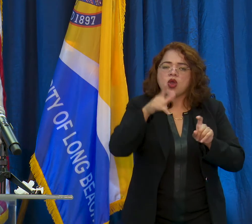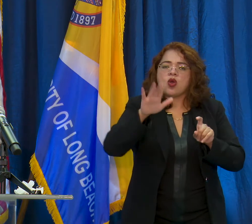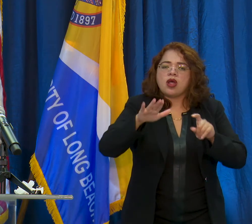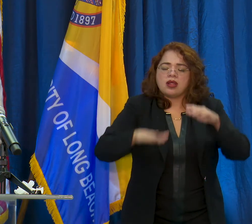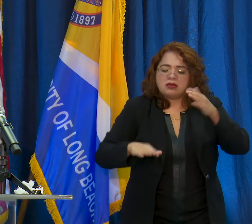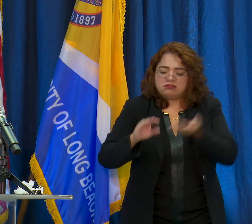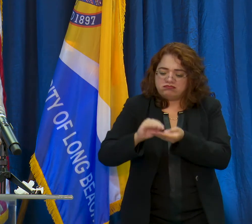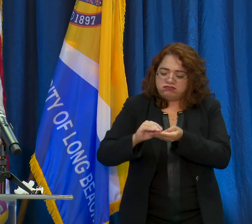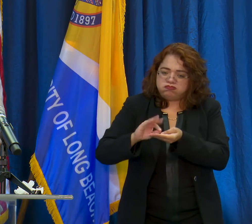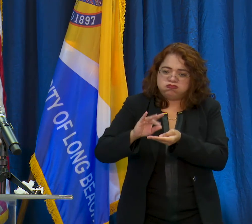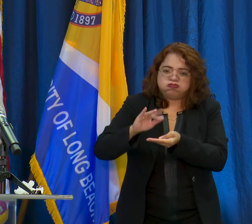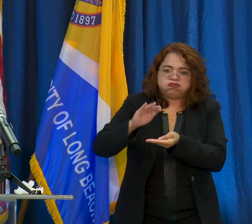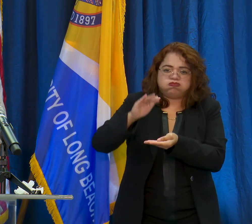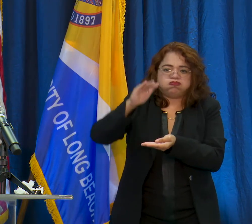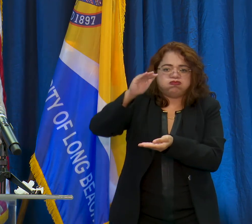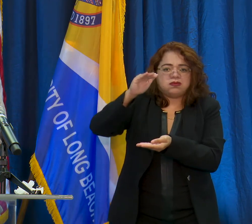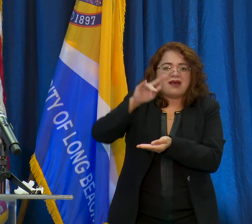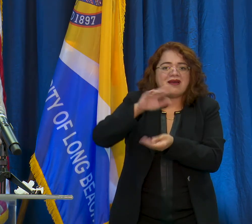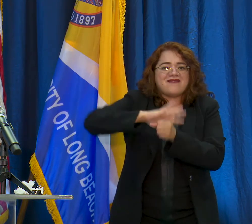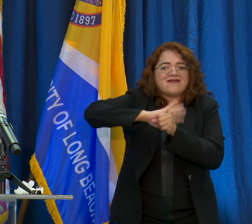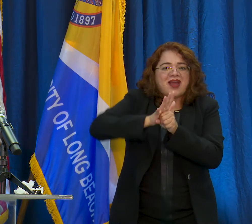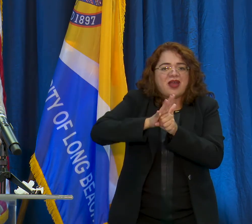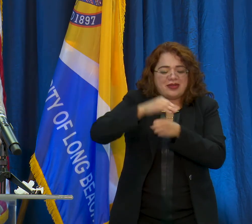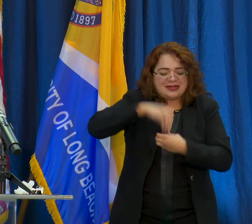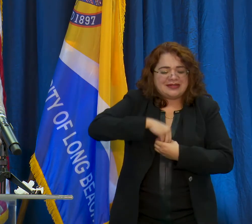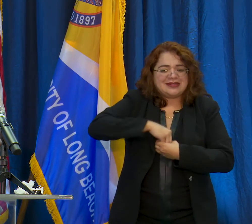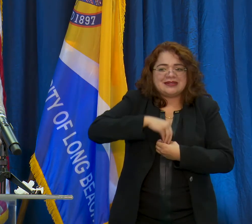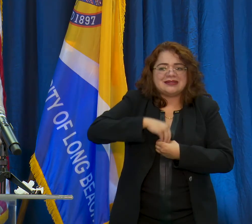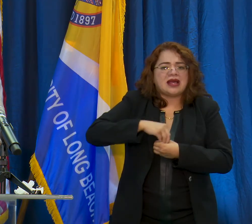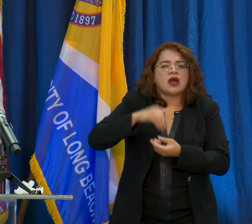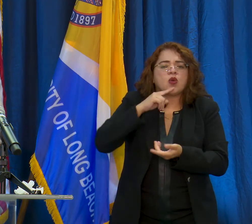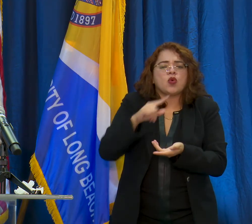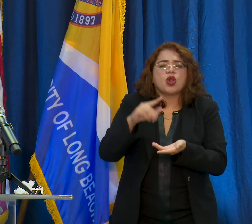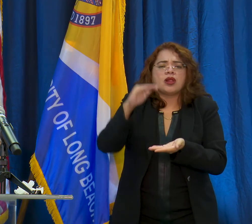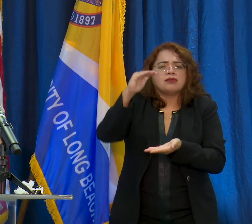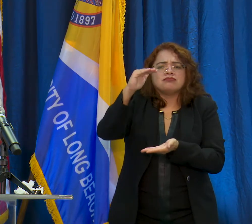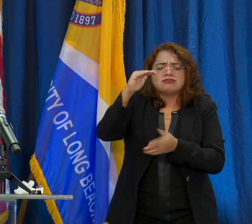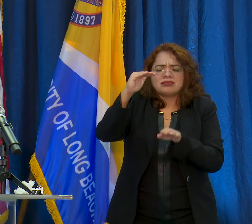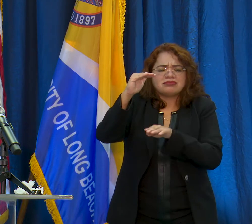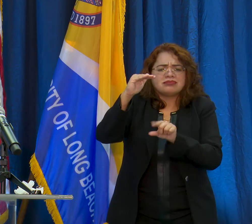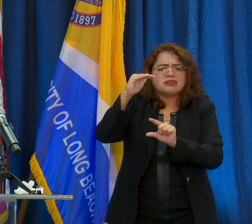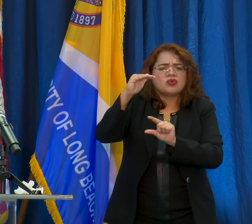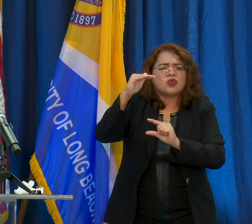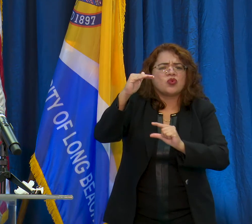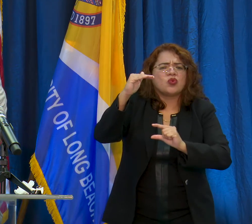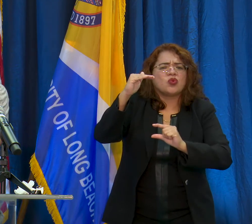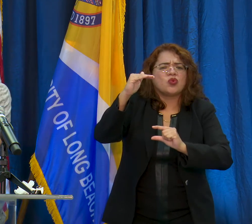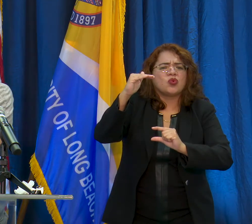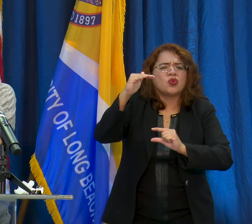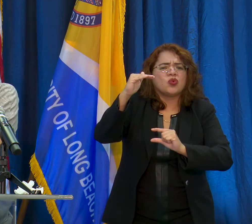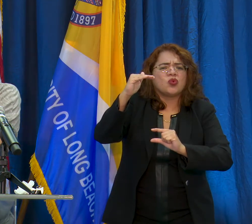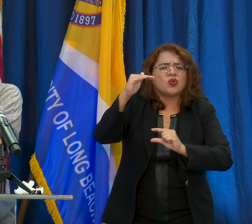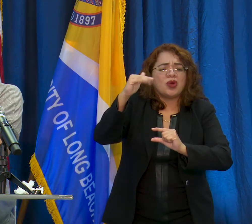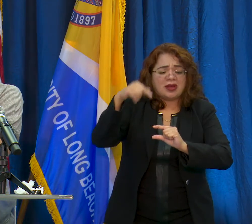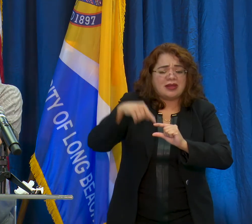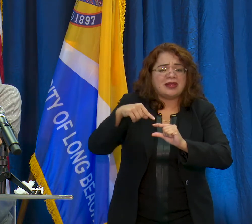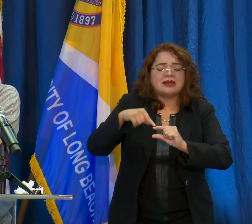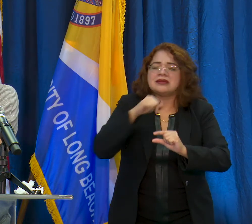the amount of virus in your body is at this level, and it's not at this level, which is what you need in order to